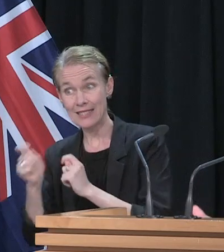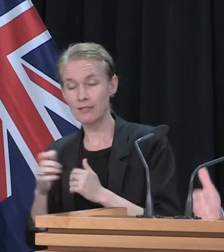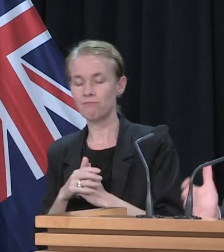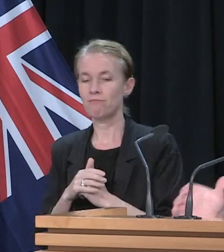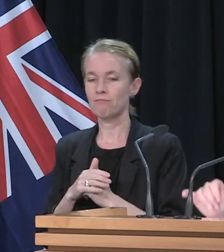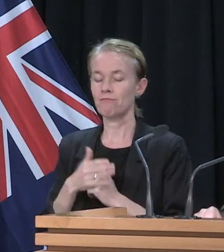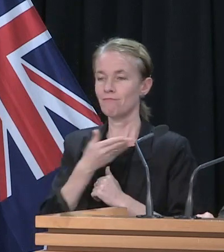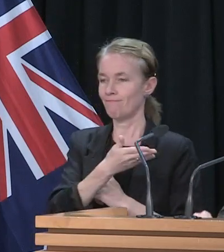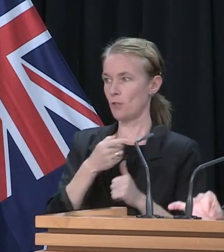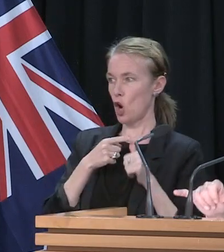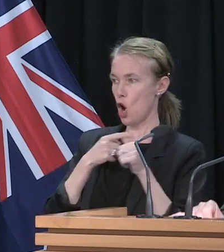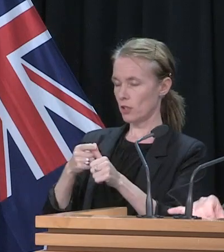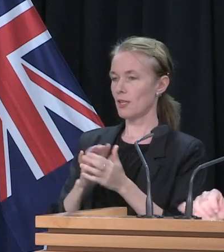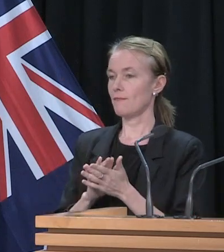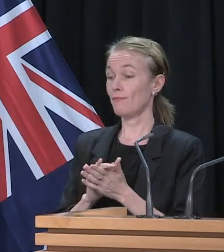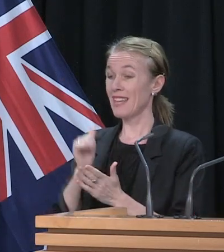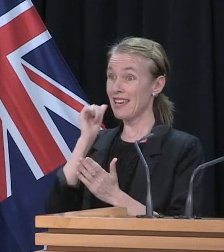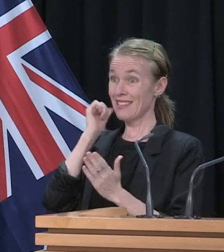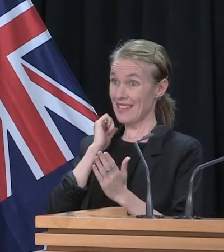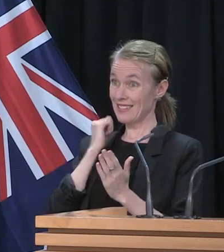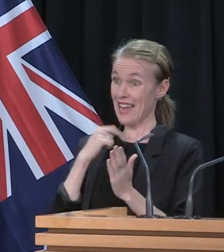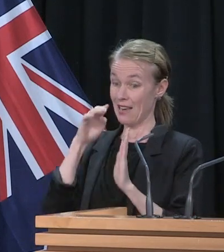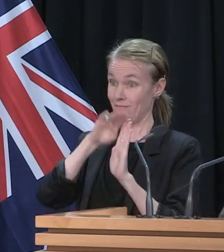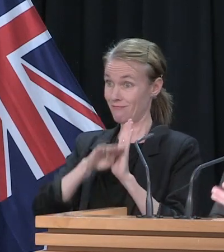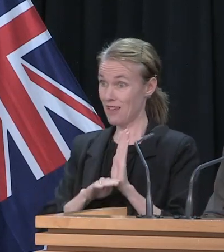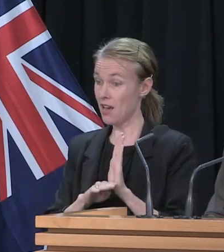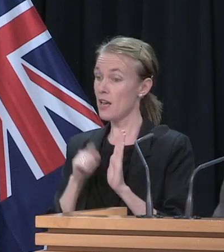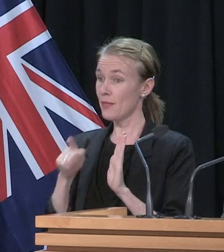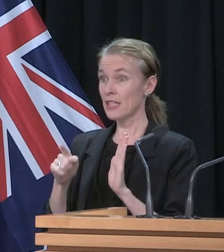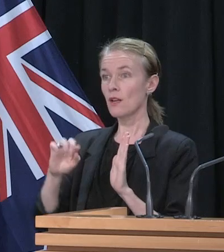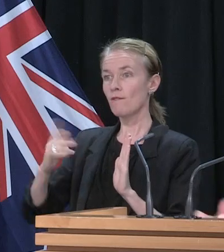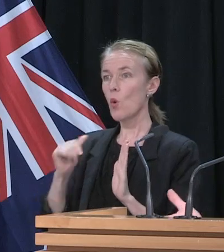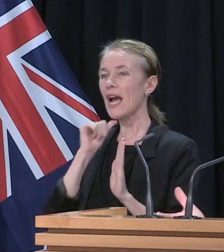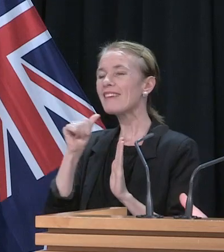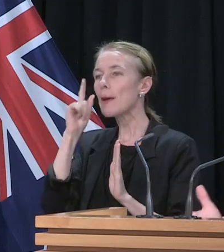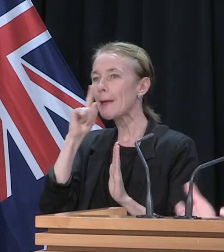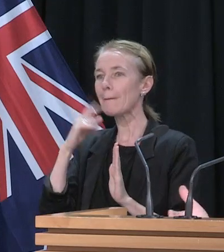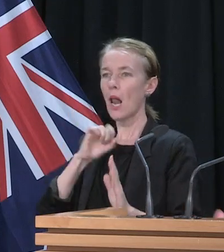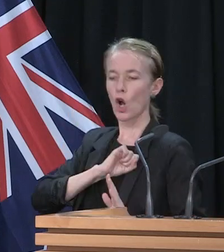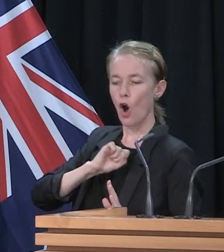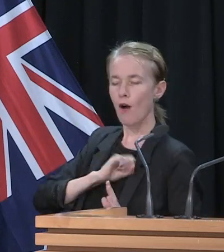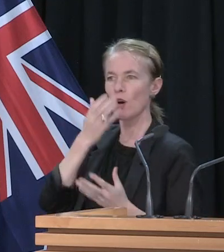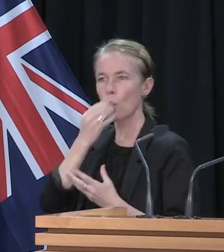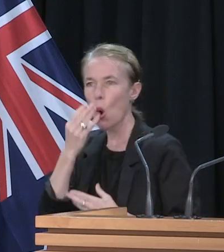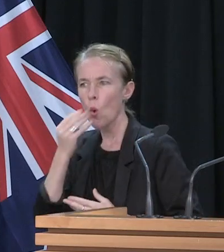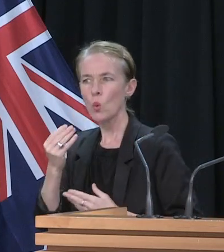of tests being done? >> DR The new advice yesterday was very much about those people with